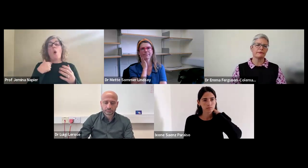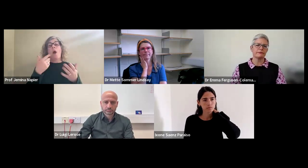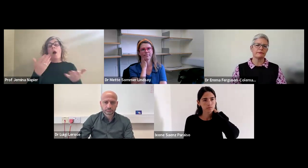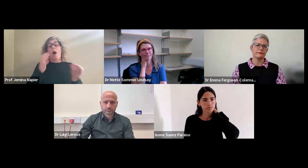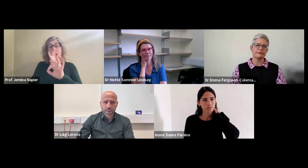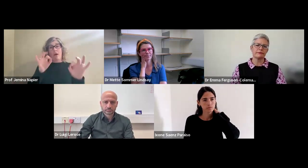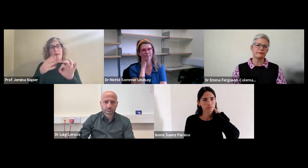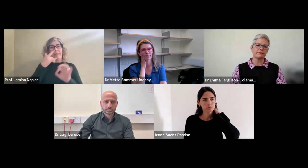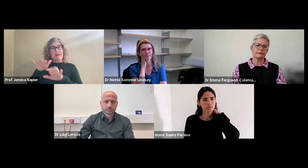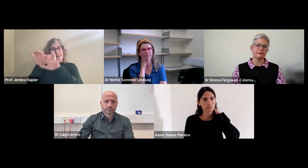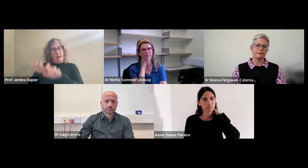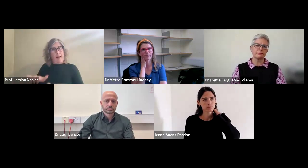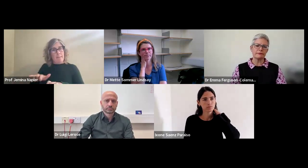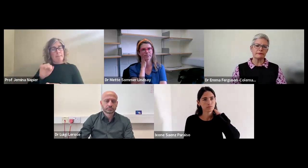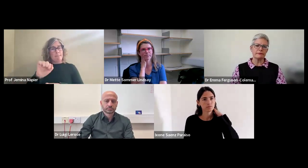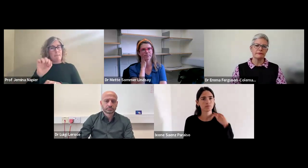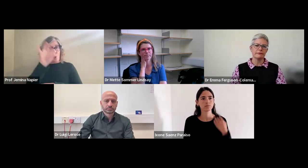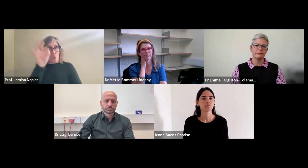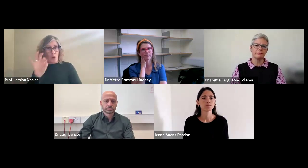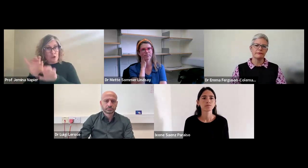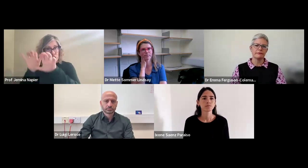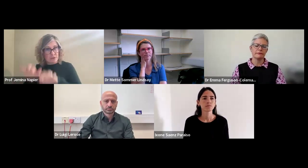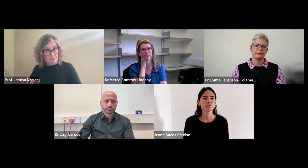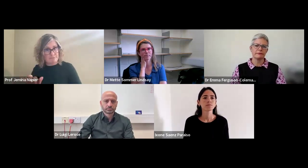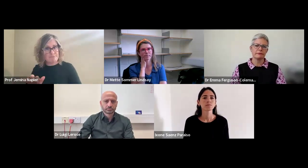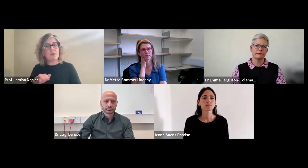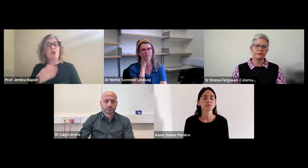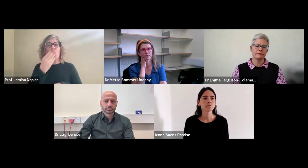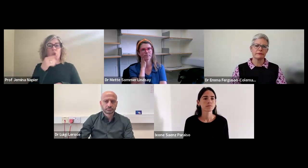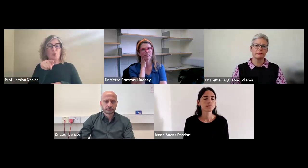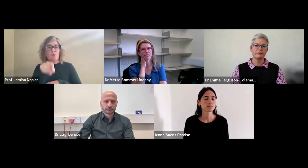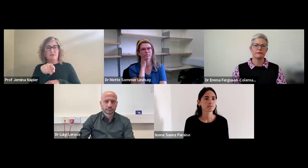we'll have some discussion hopefully, we ask that people please do type their questions into the